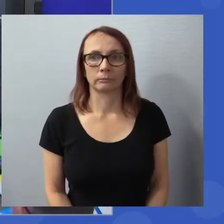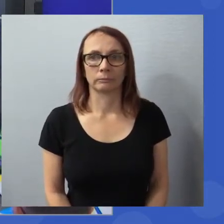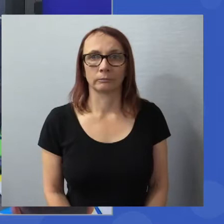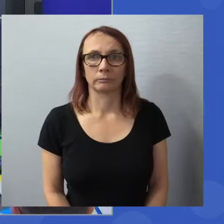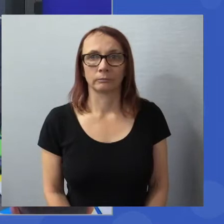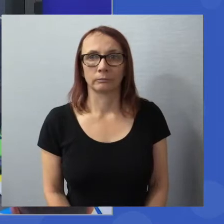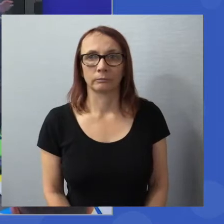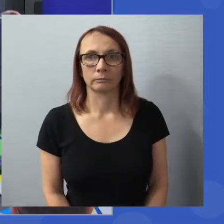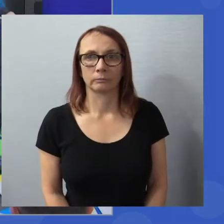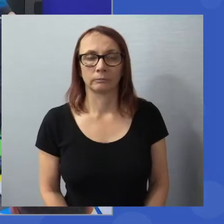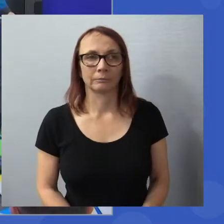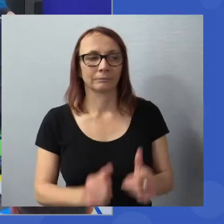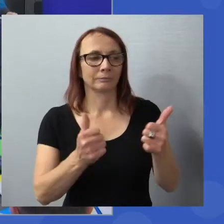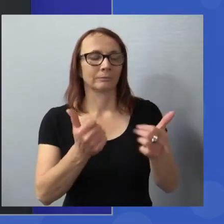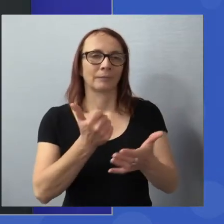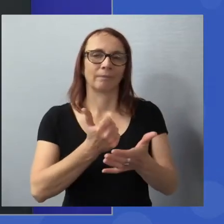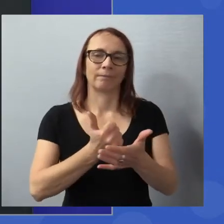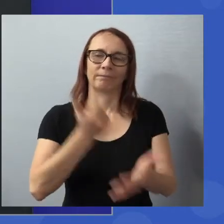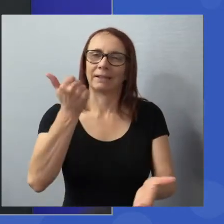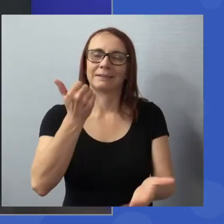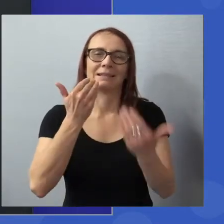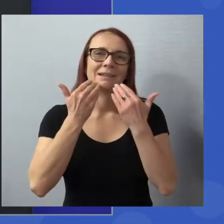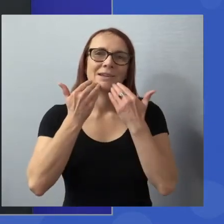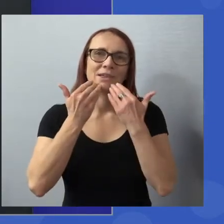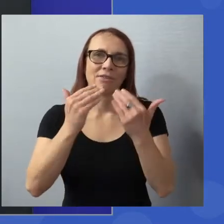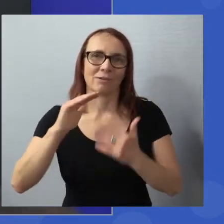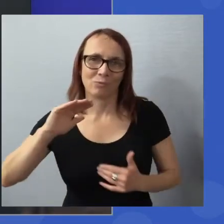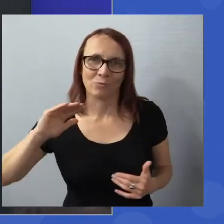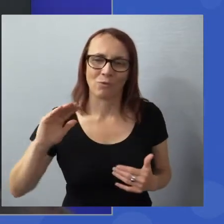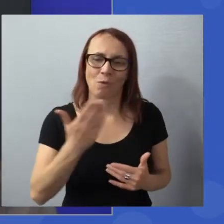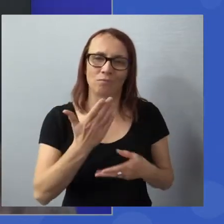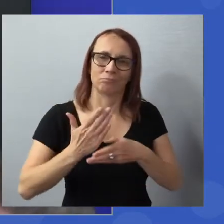that was fantastic thank you so much everyone for your hard work both